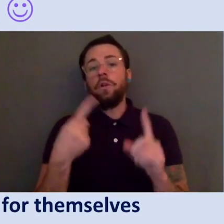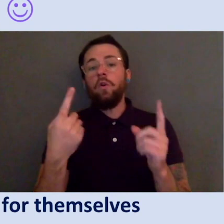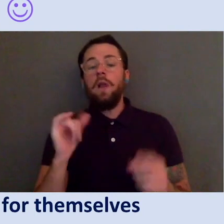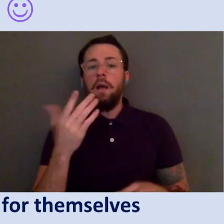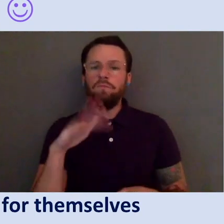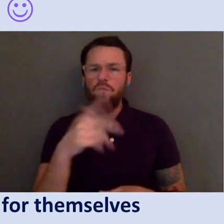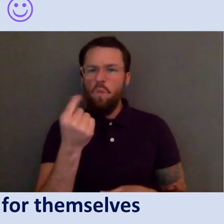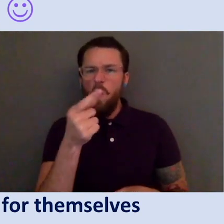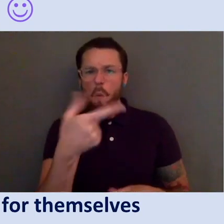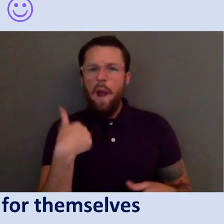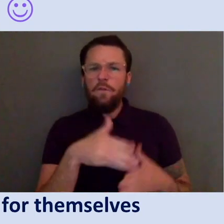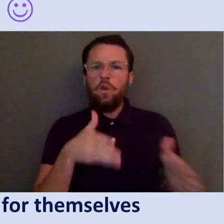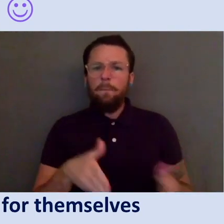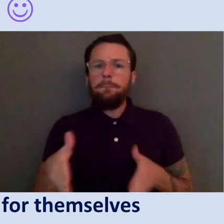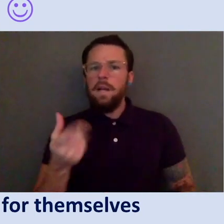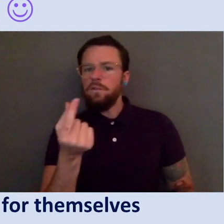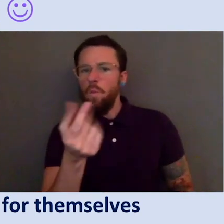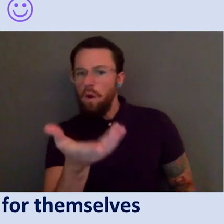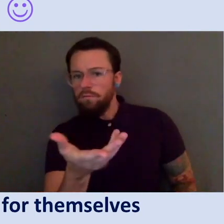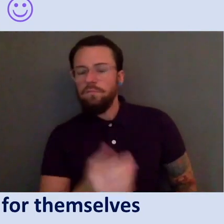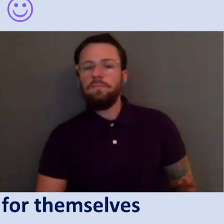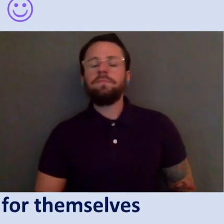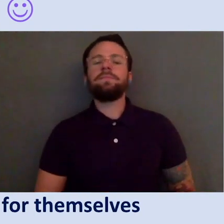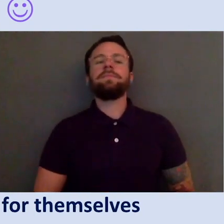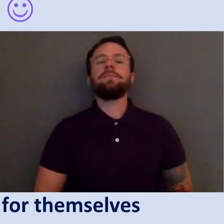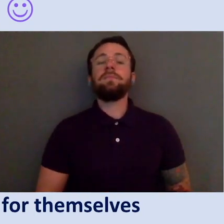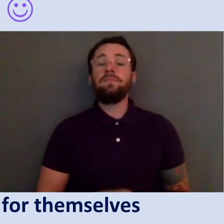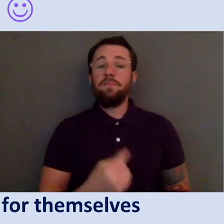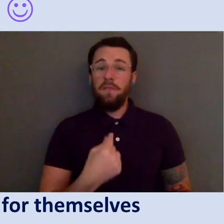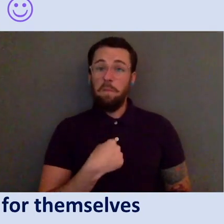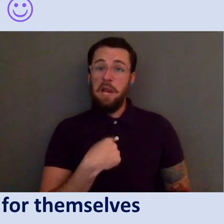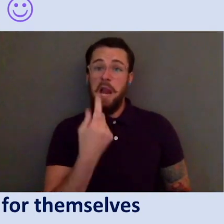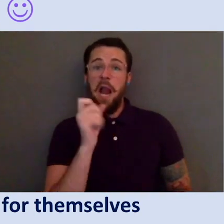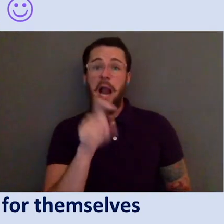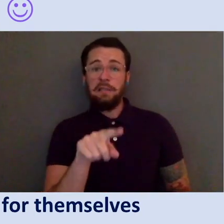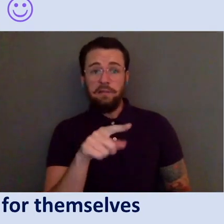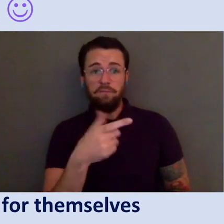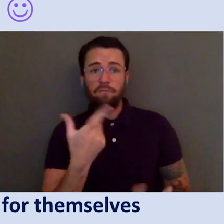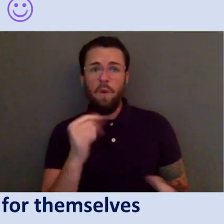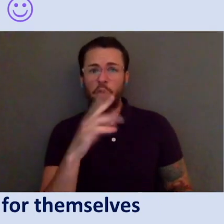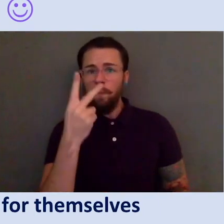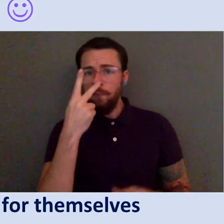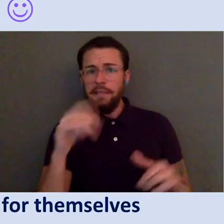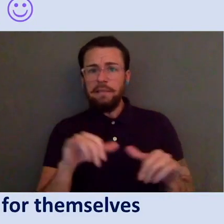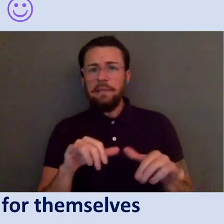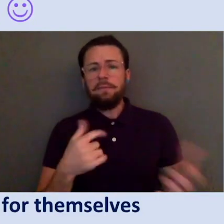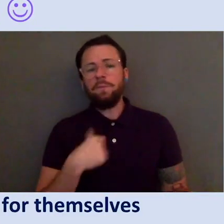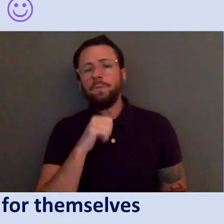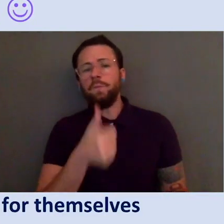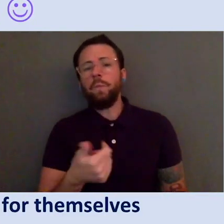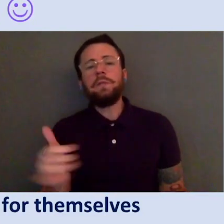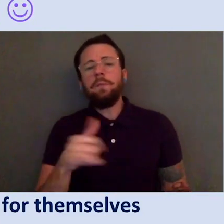That can also be a trigger obviously. Some folks cannot afford surgery.